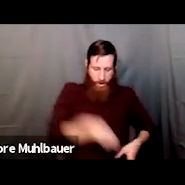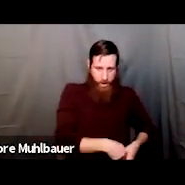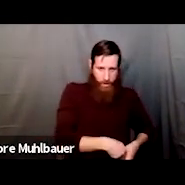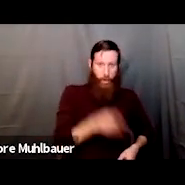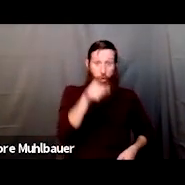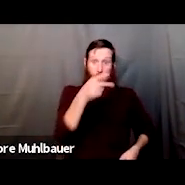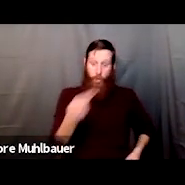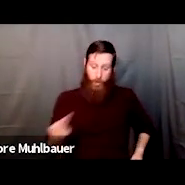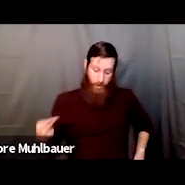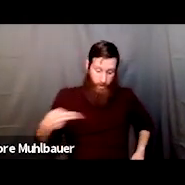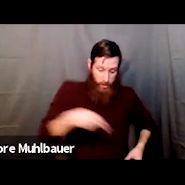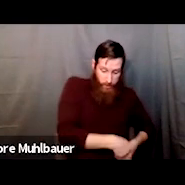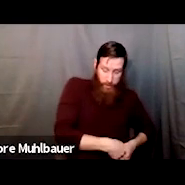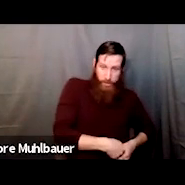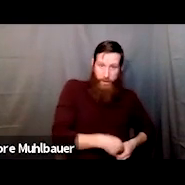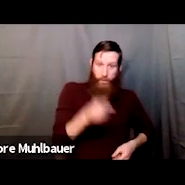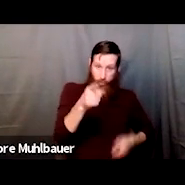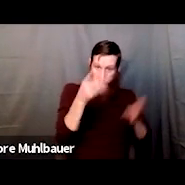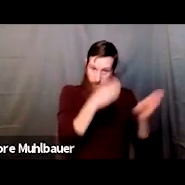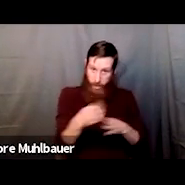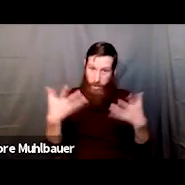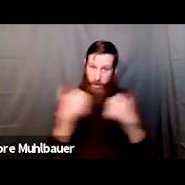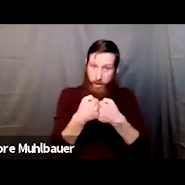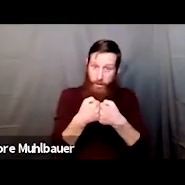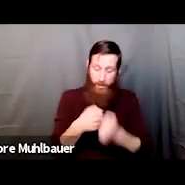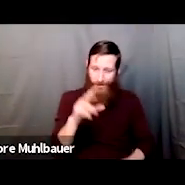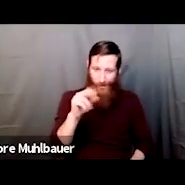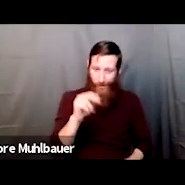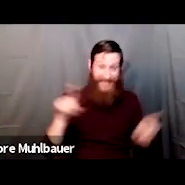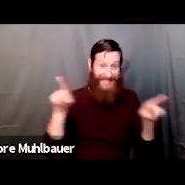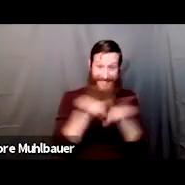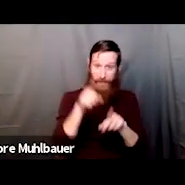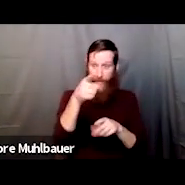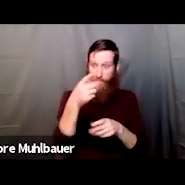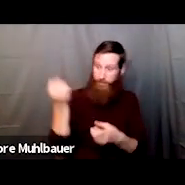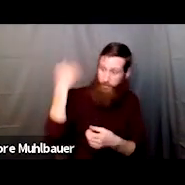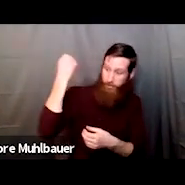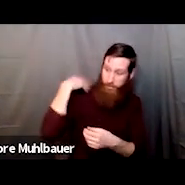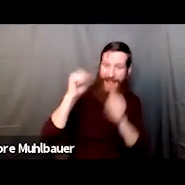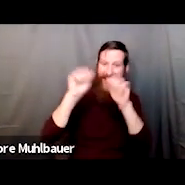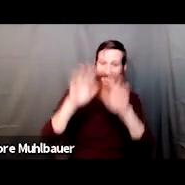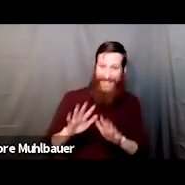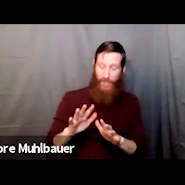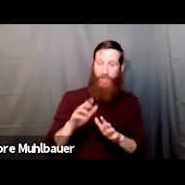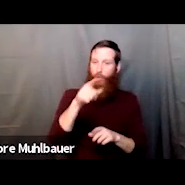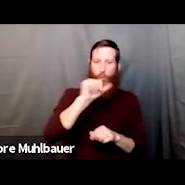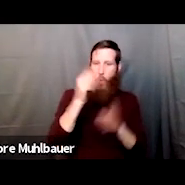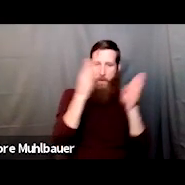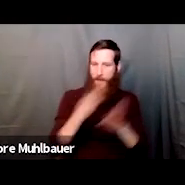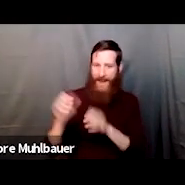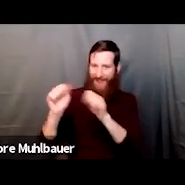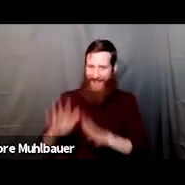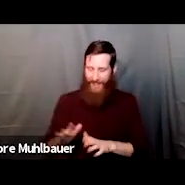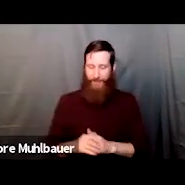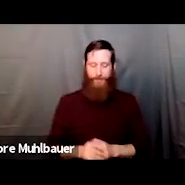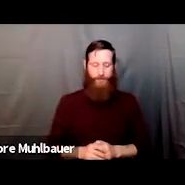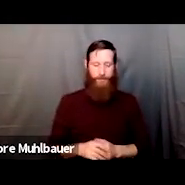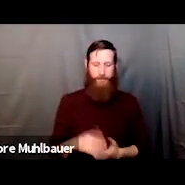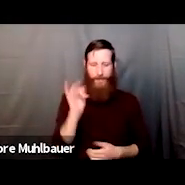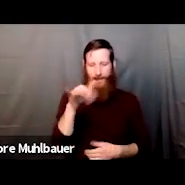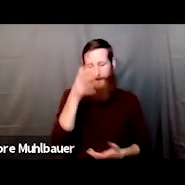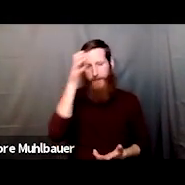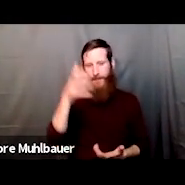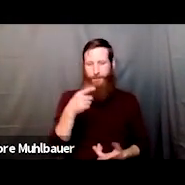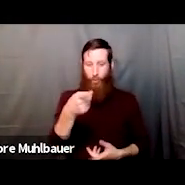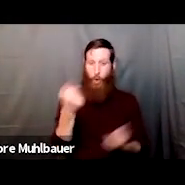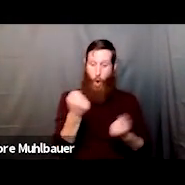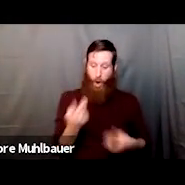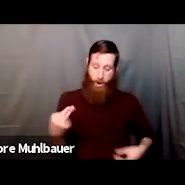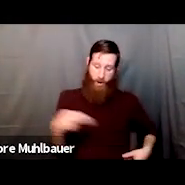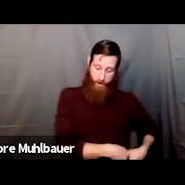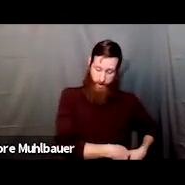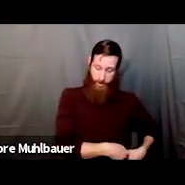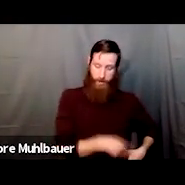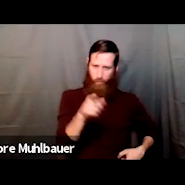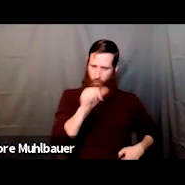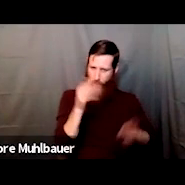I don't bring avalanche rescue gear because, Oops, I am mixing up my metaphors a little bit. I don't put on my seatbelt because I plan to get into a car crash. I put it on to be safe, just in case.